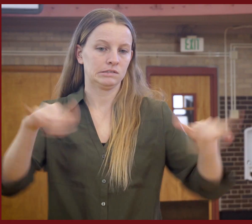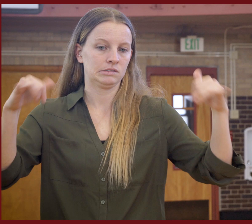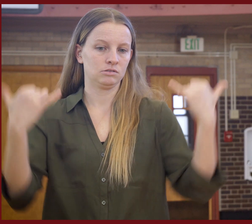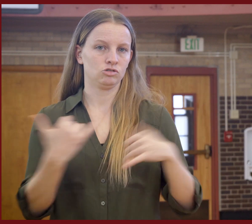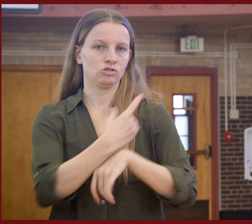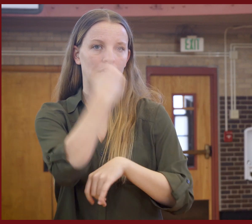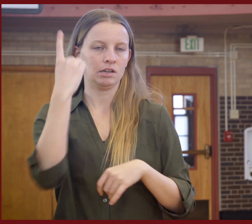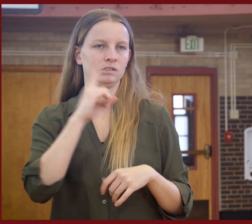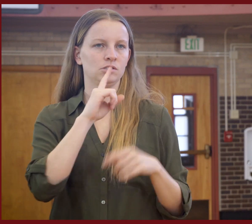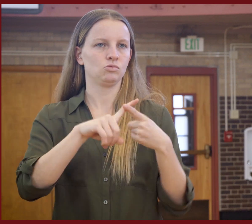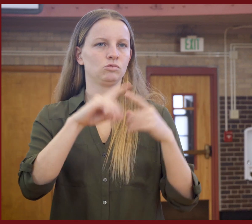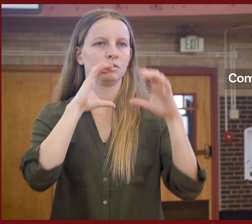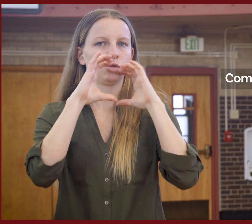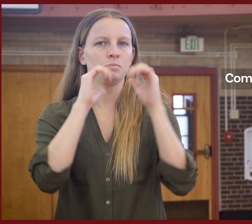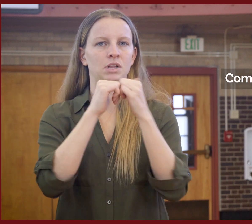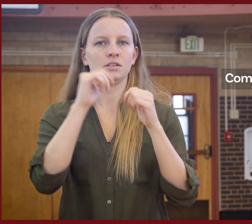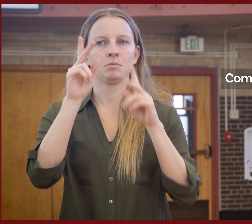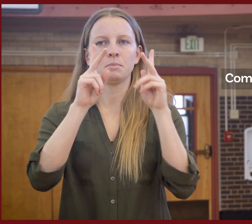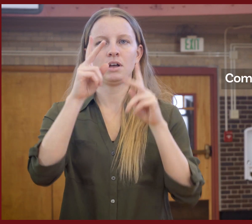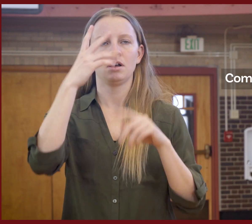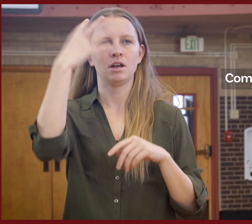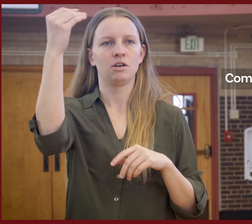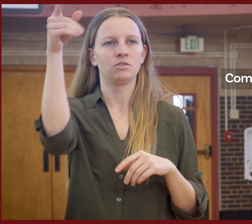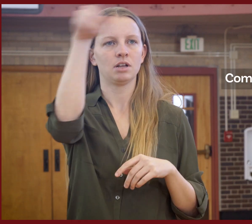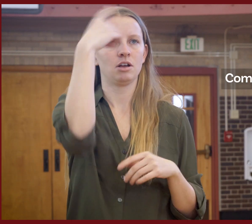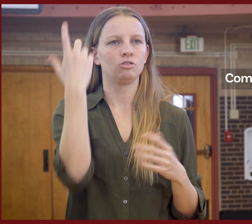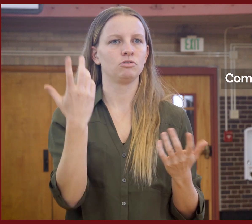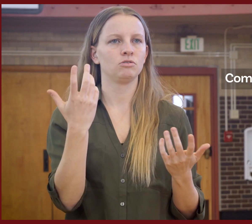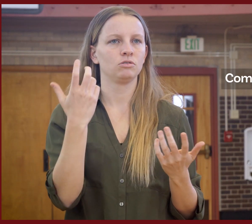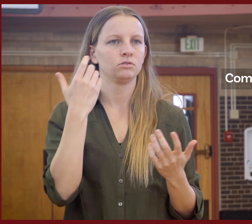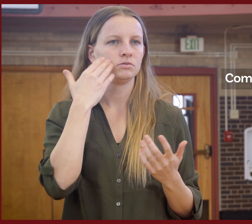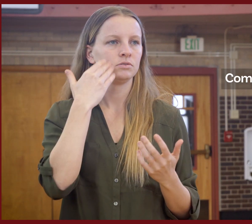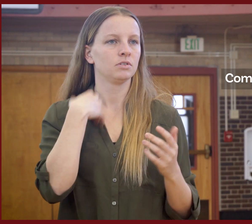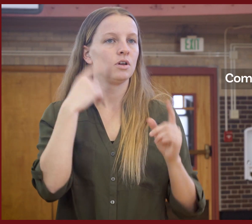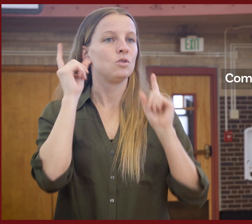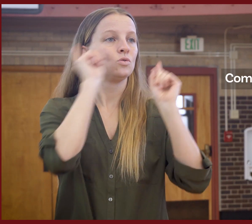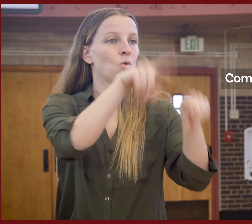The challenges I had and still have to this day are individuals out there.